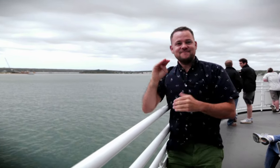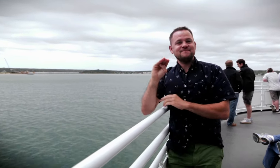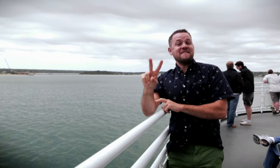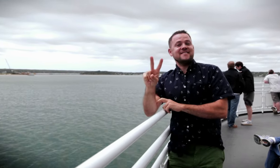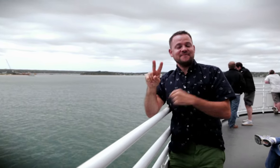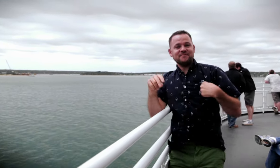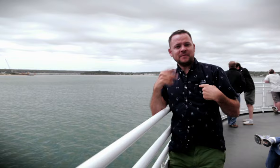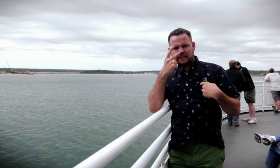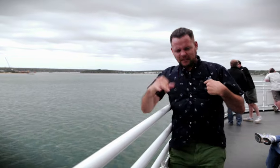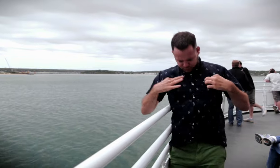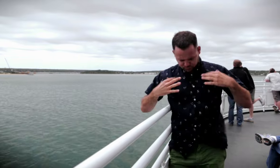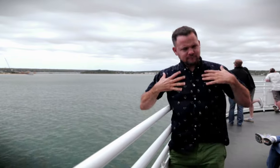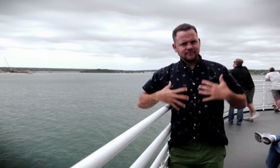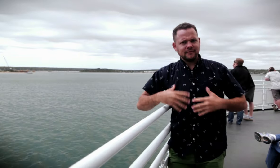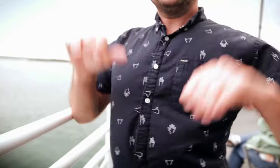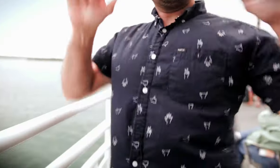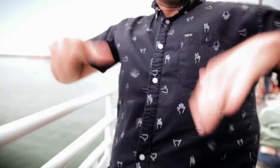We're about to arrive at Martha's Vineyard. Take a look at my shirt.